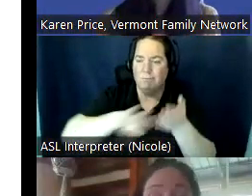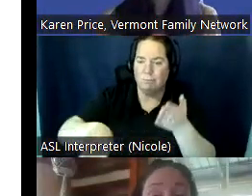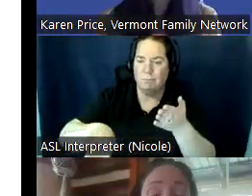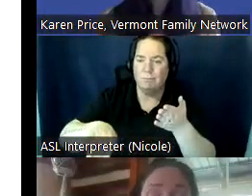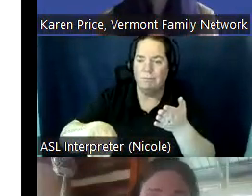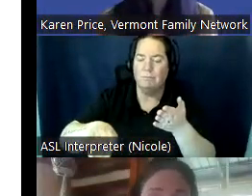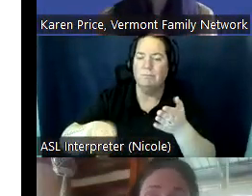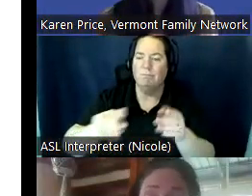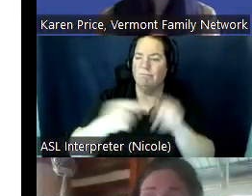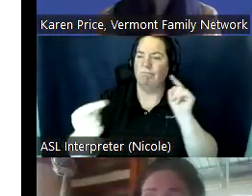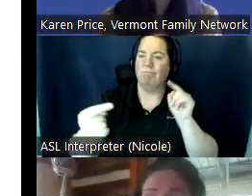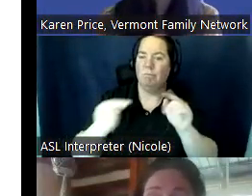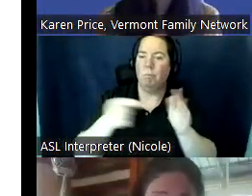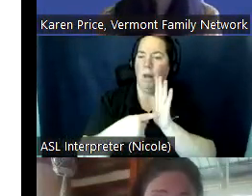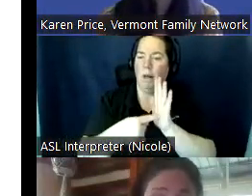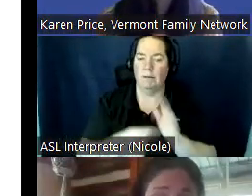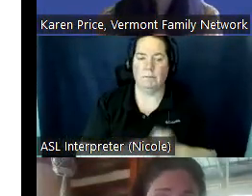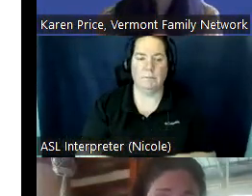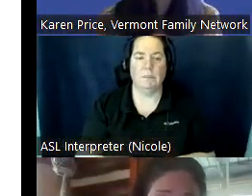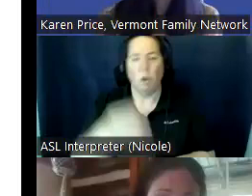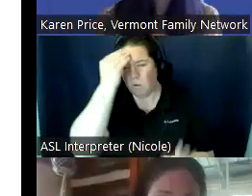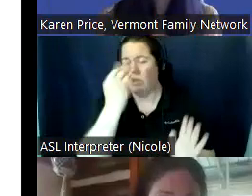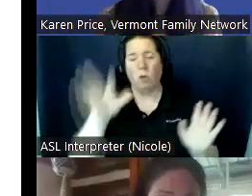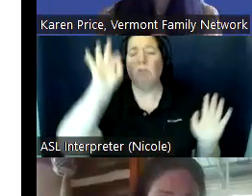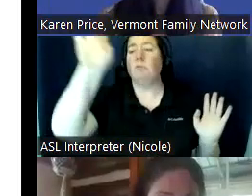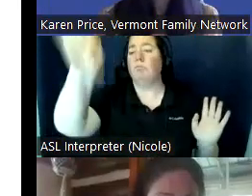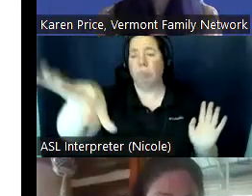wanted to acknowledge that these exceptions exist and will do a deeper dive next week.